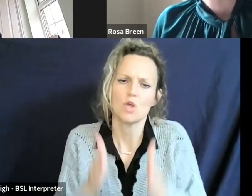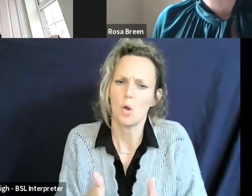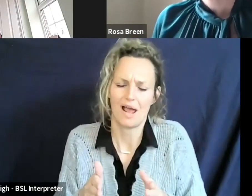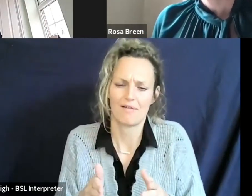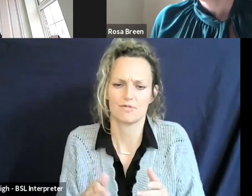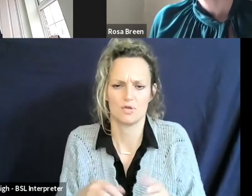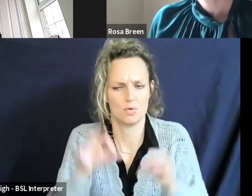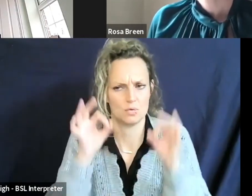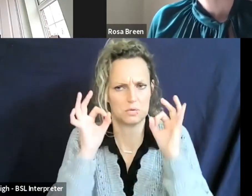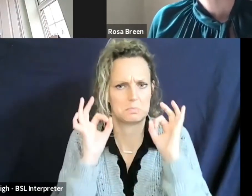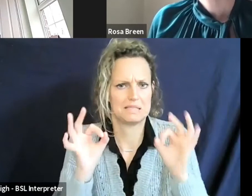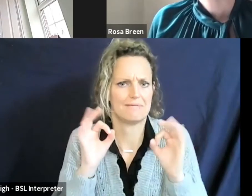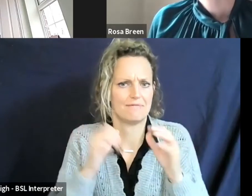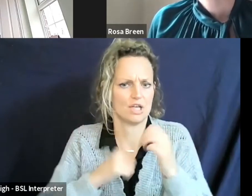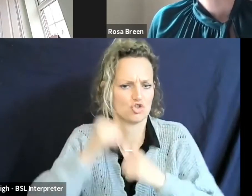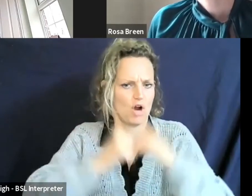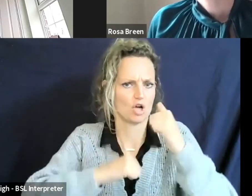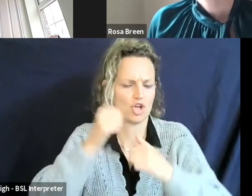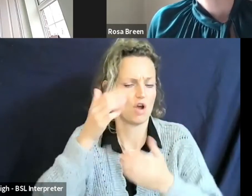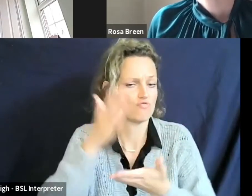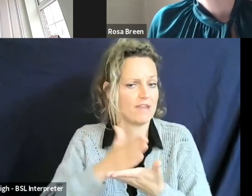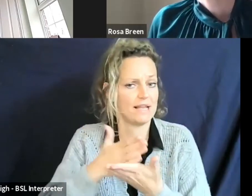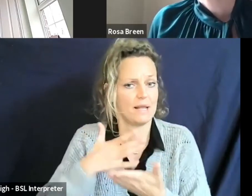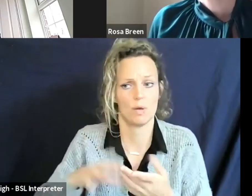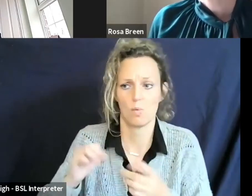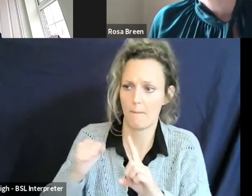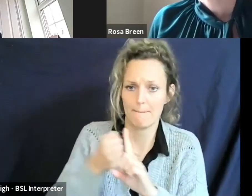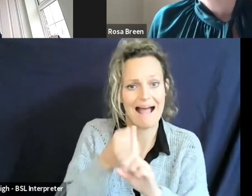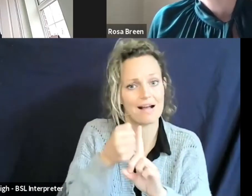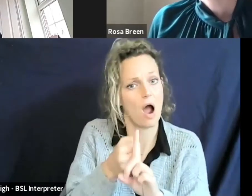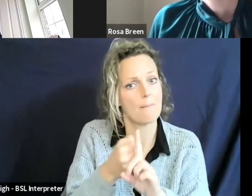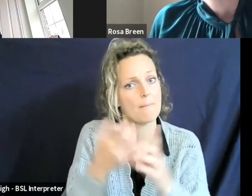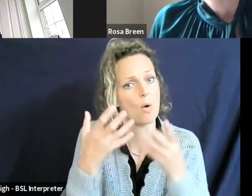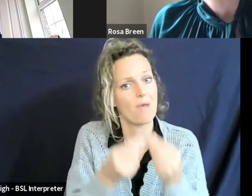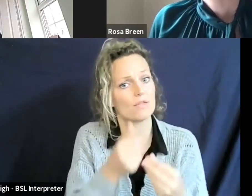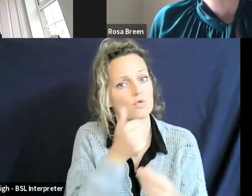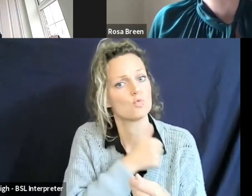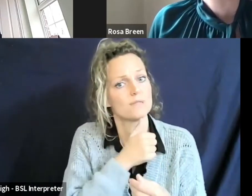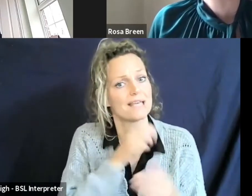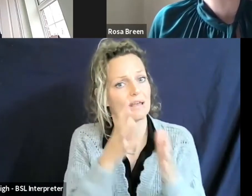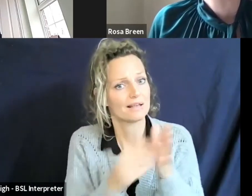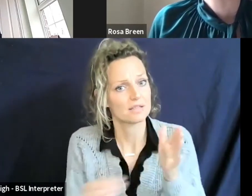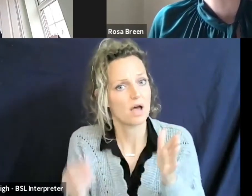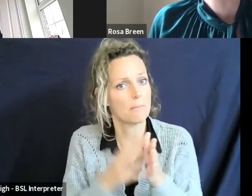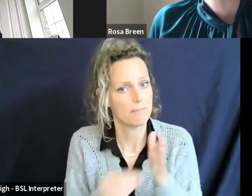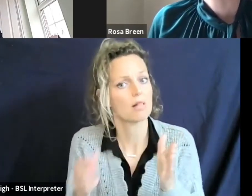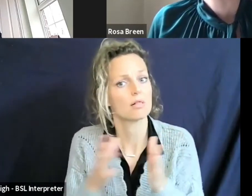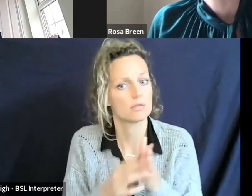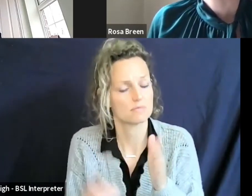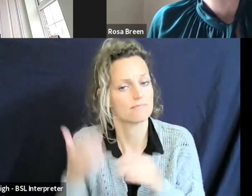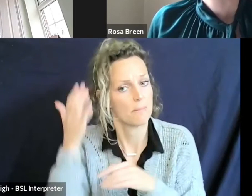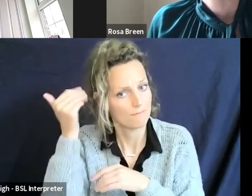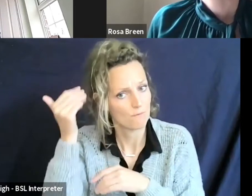But it doesn't necessarily have to be in a certain format.